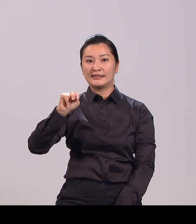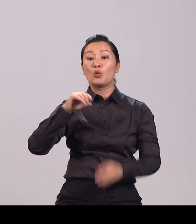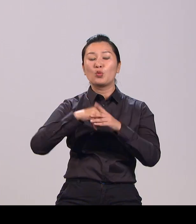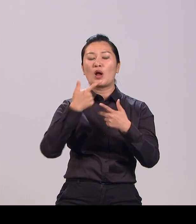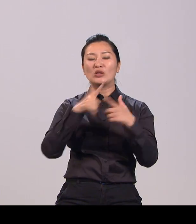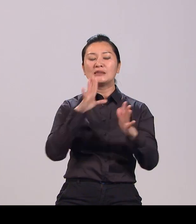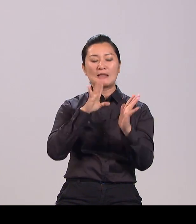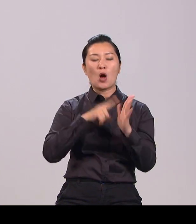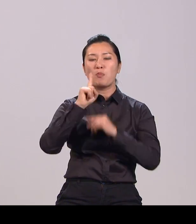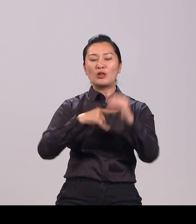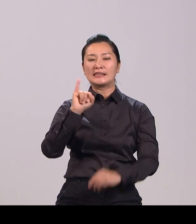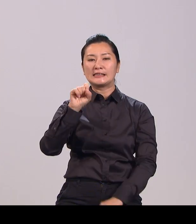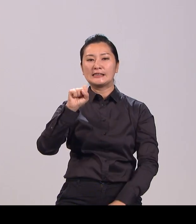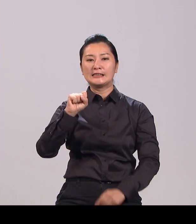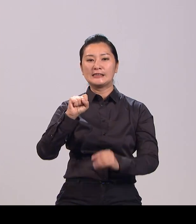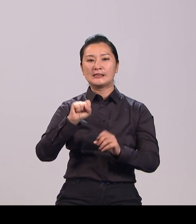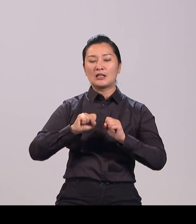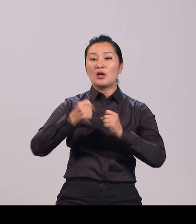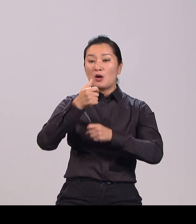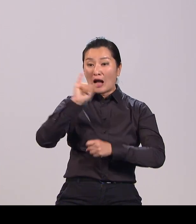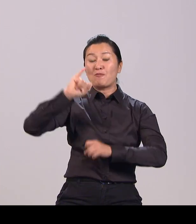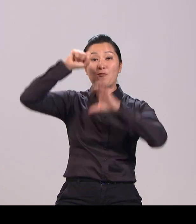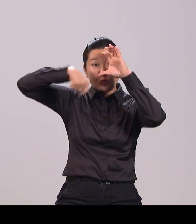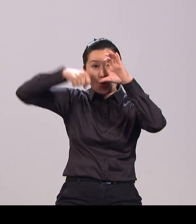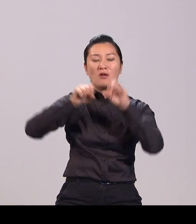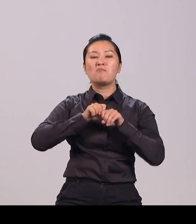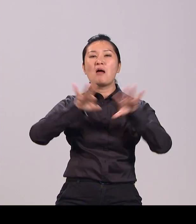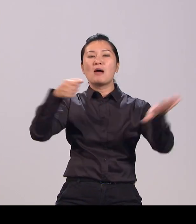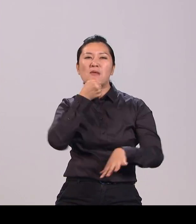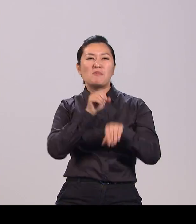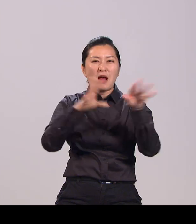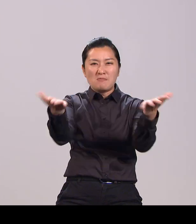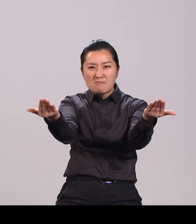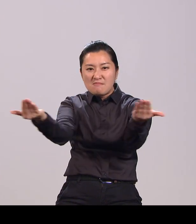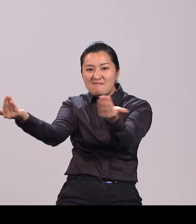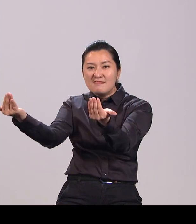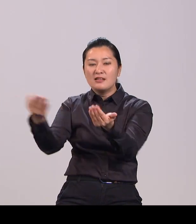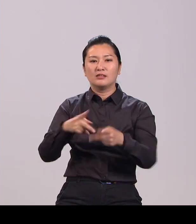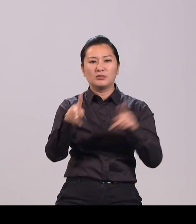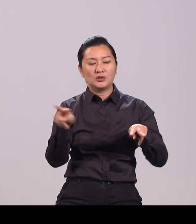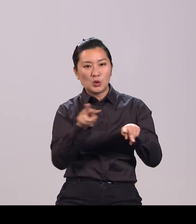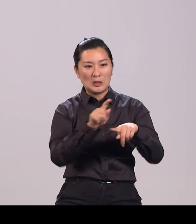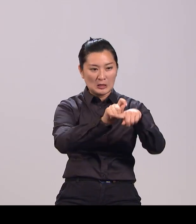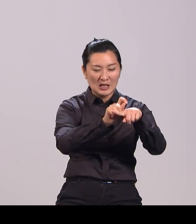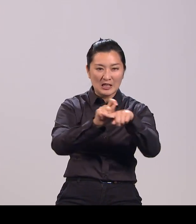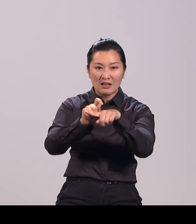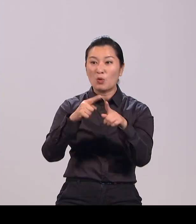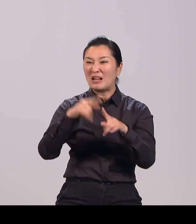It shows child fighters training with firearms. These are children of Malaysian and Indonesian fighters,